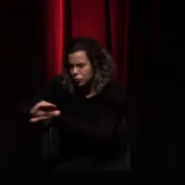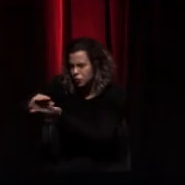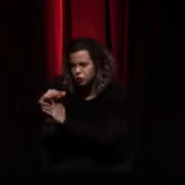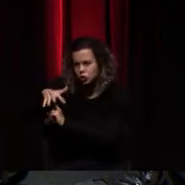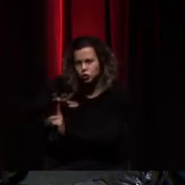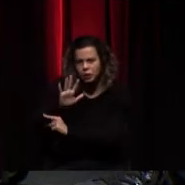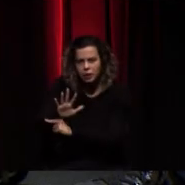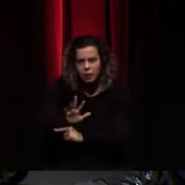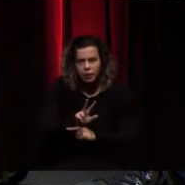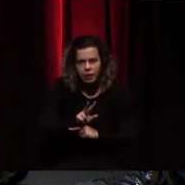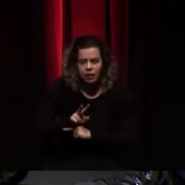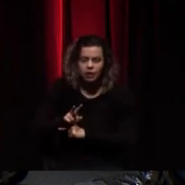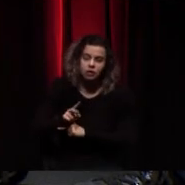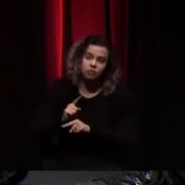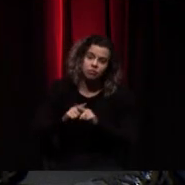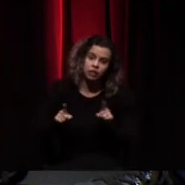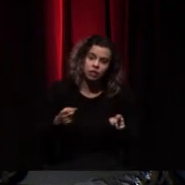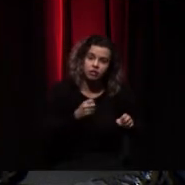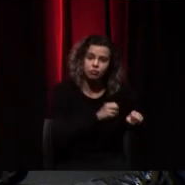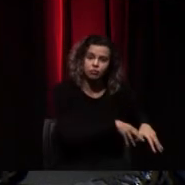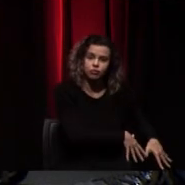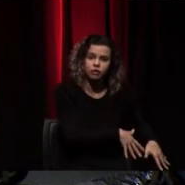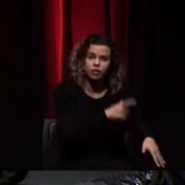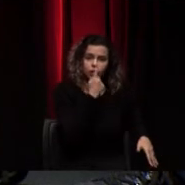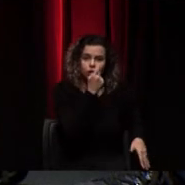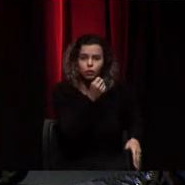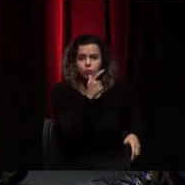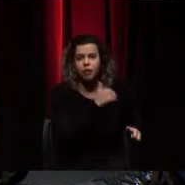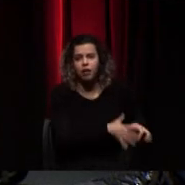and will not be successful. So it is convenient